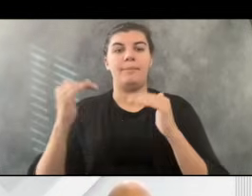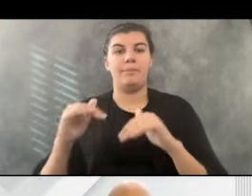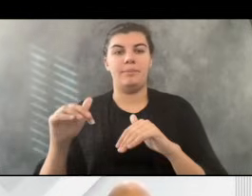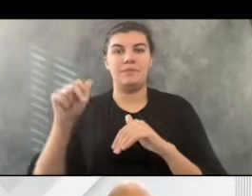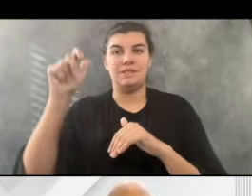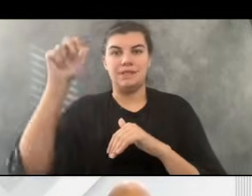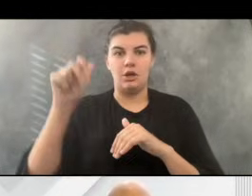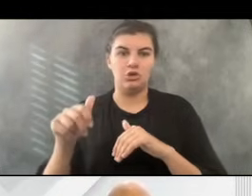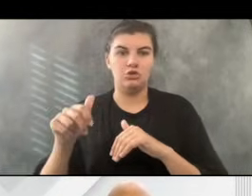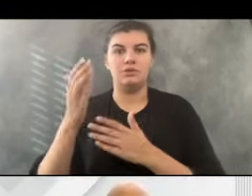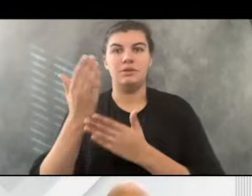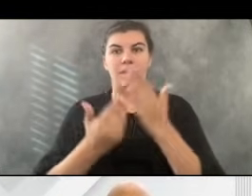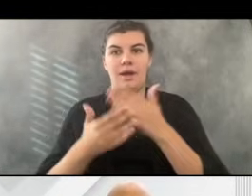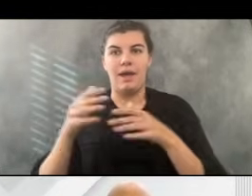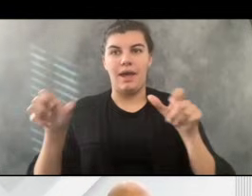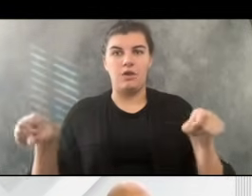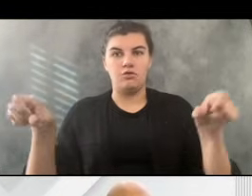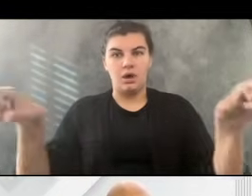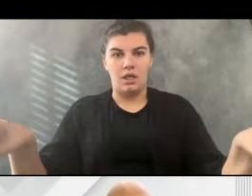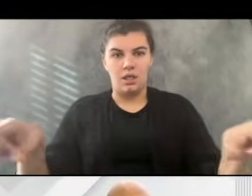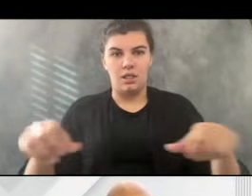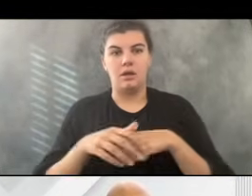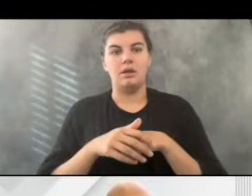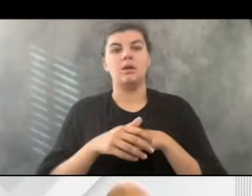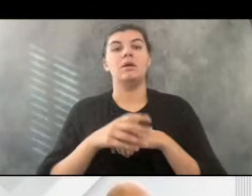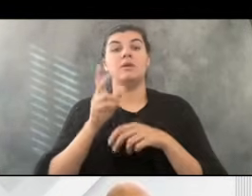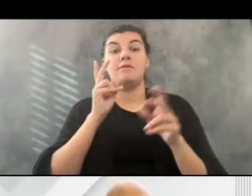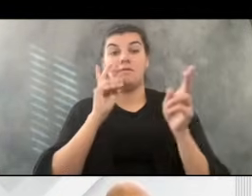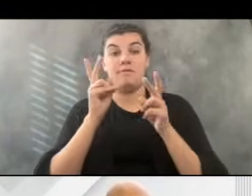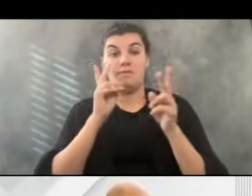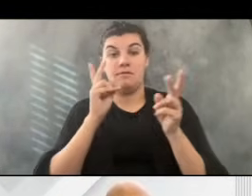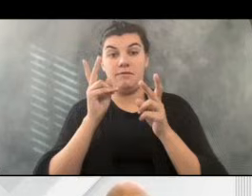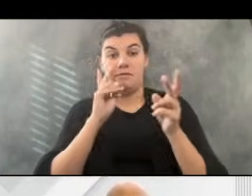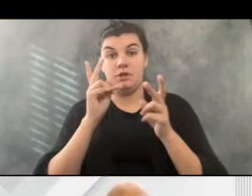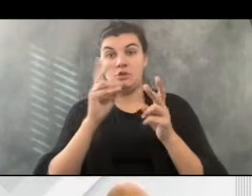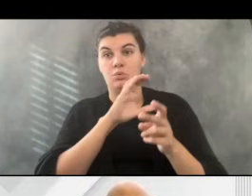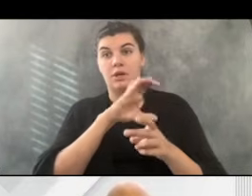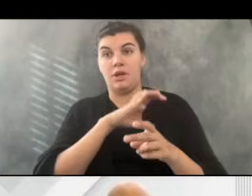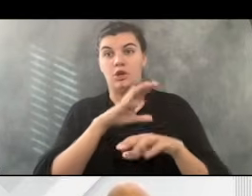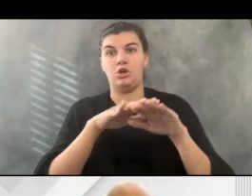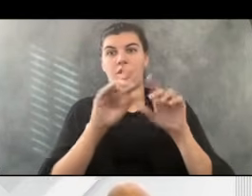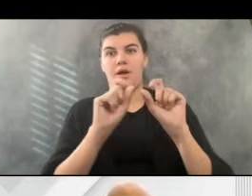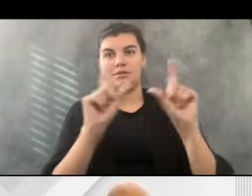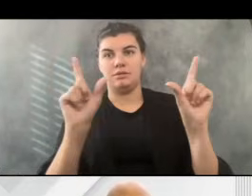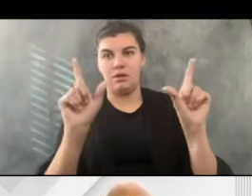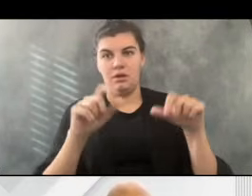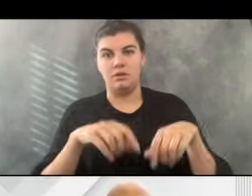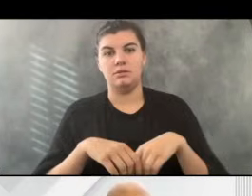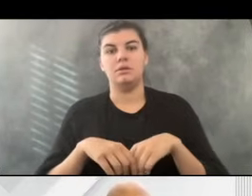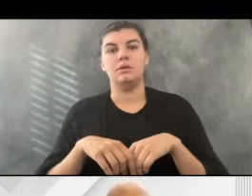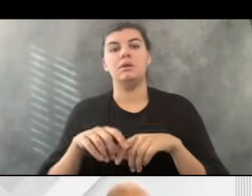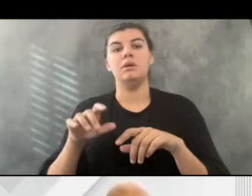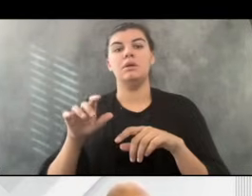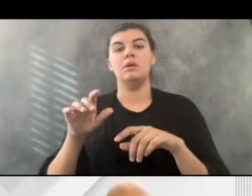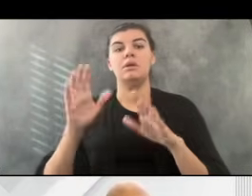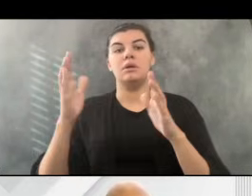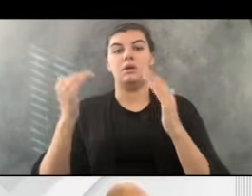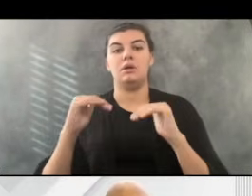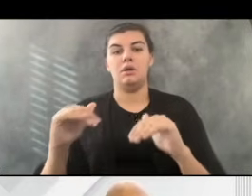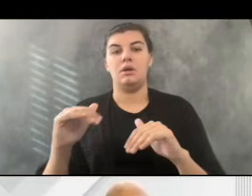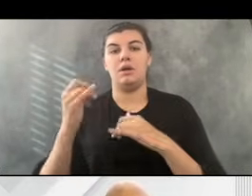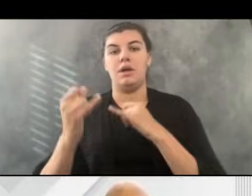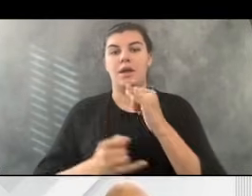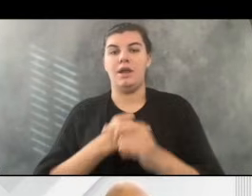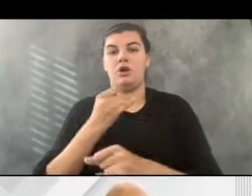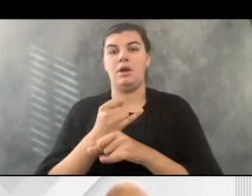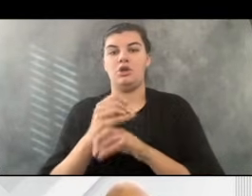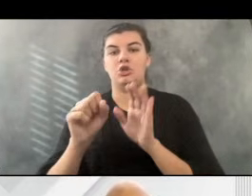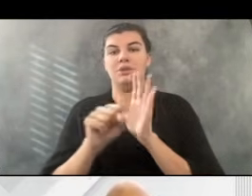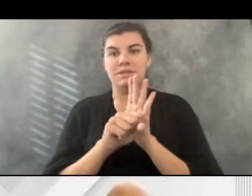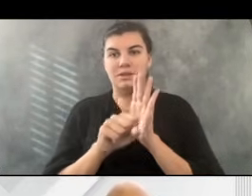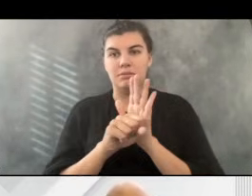handrails, R410: visual characters on signs, and R411: the international symbol of accessibility.